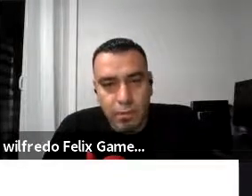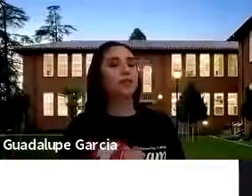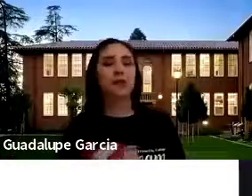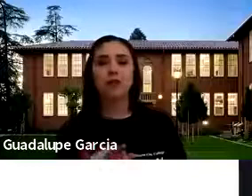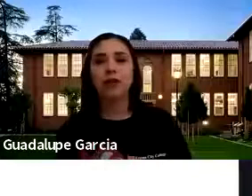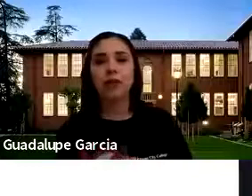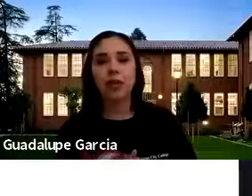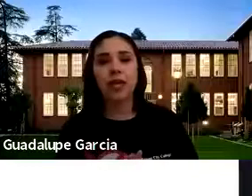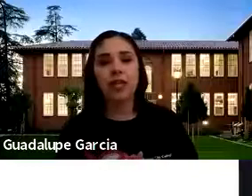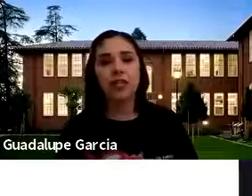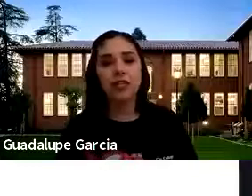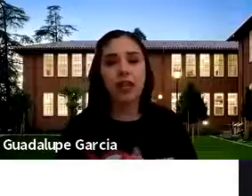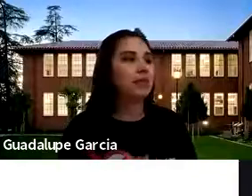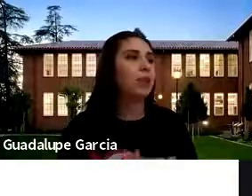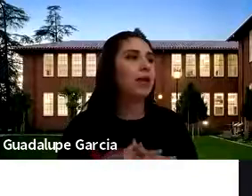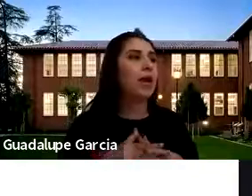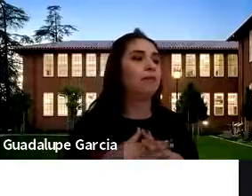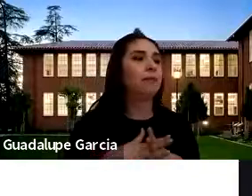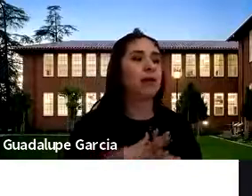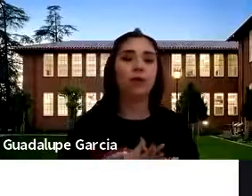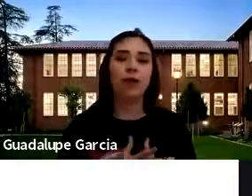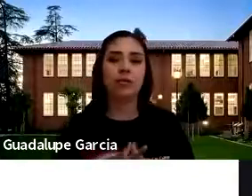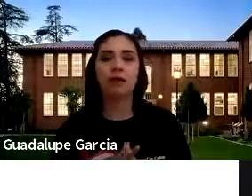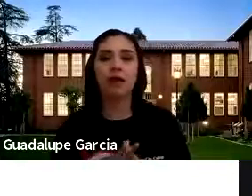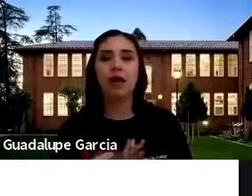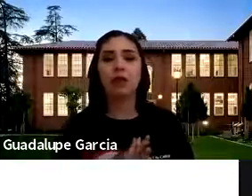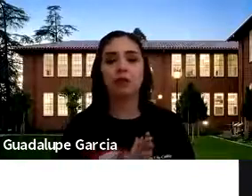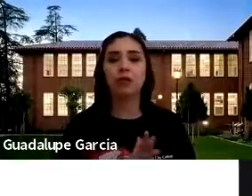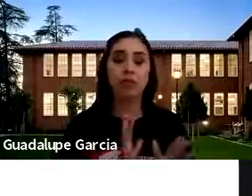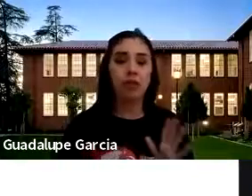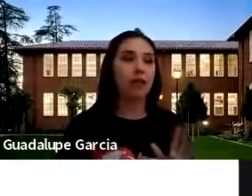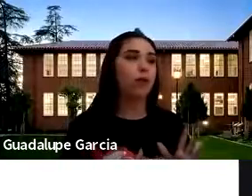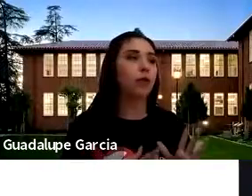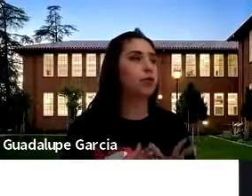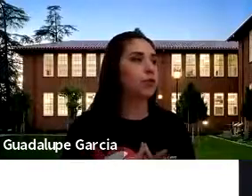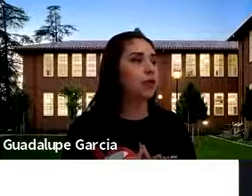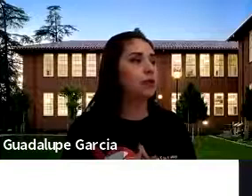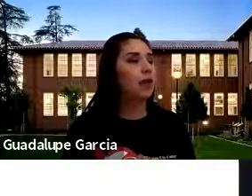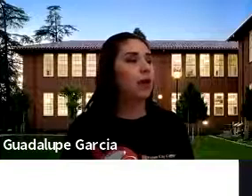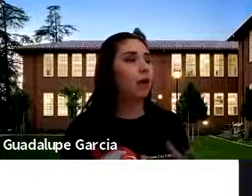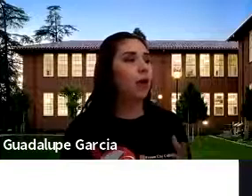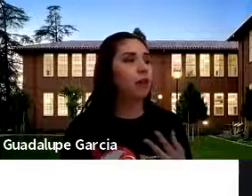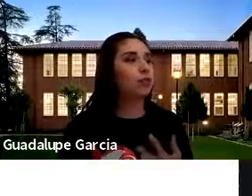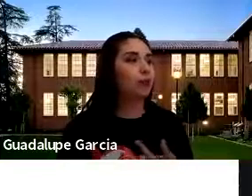These are the different communication outlets that we have available as of right now to communicate with our students. One is through